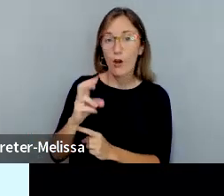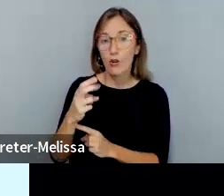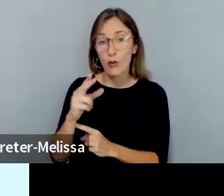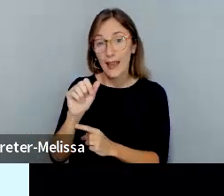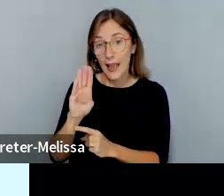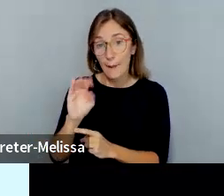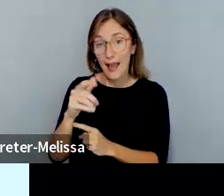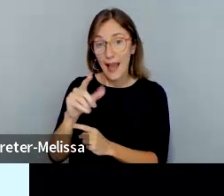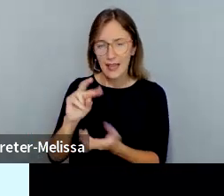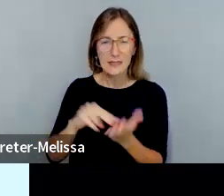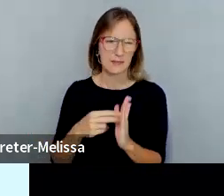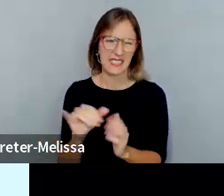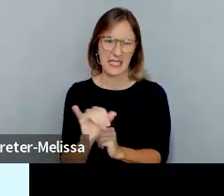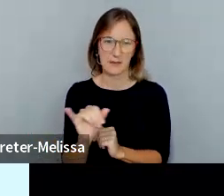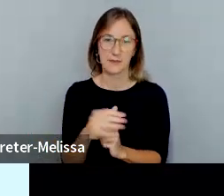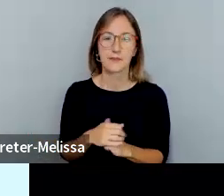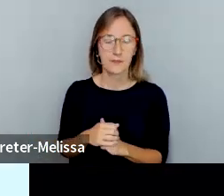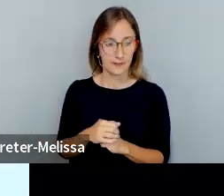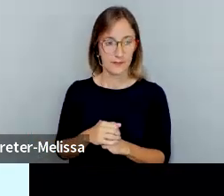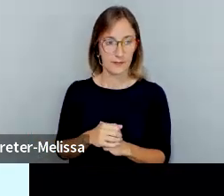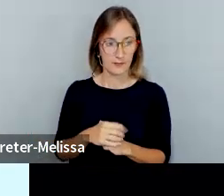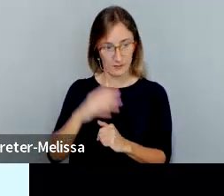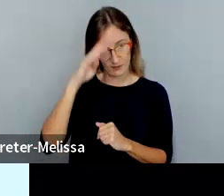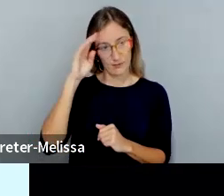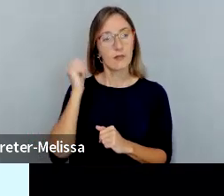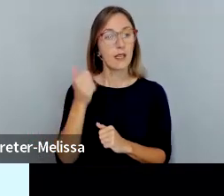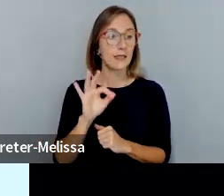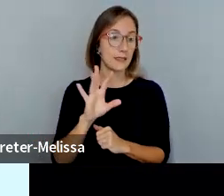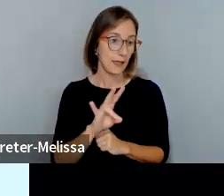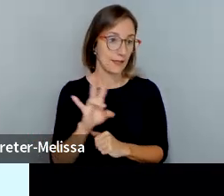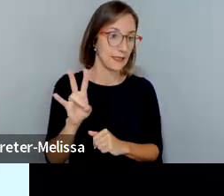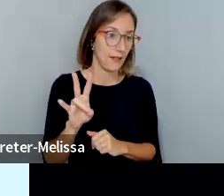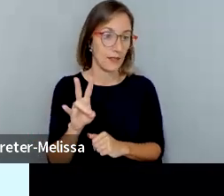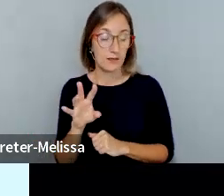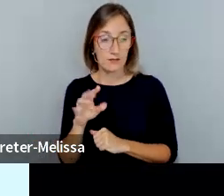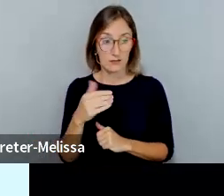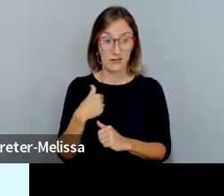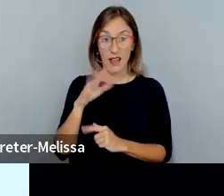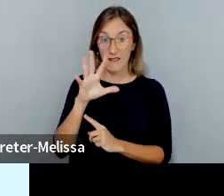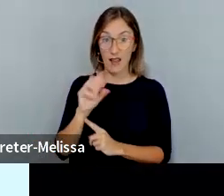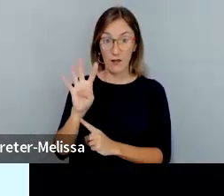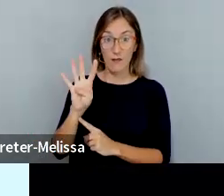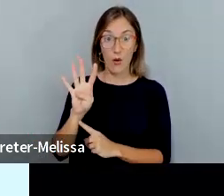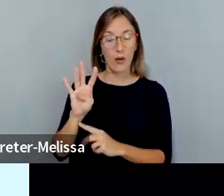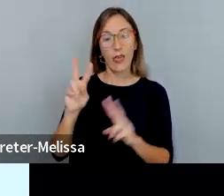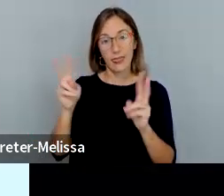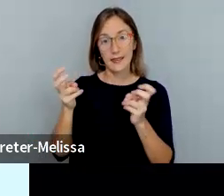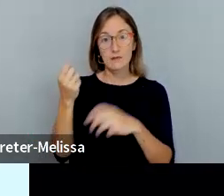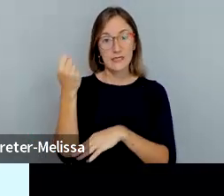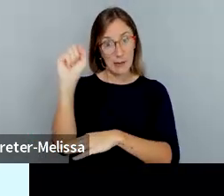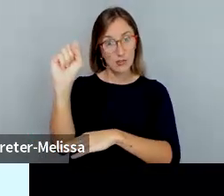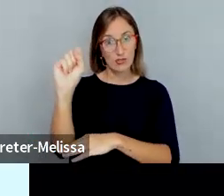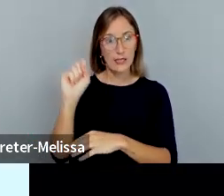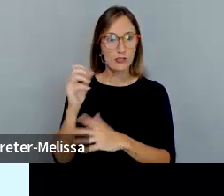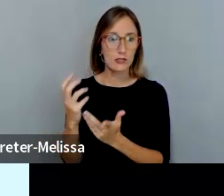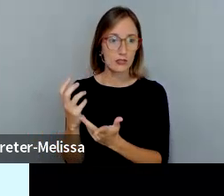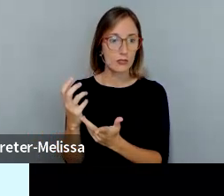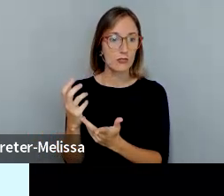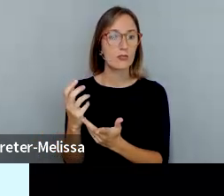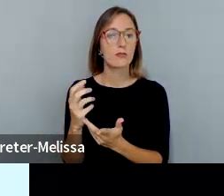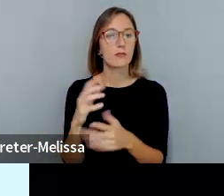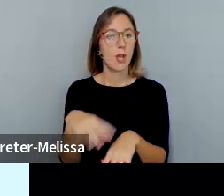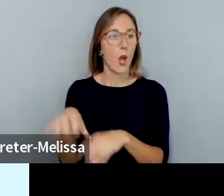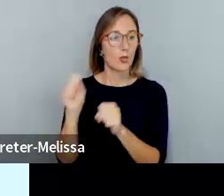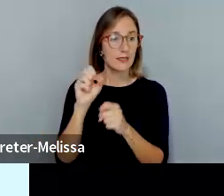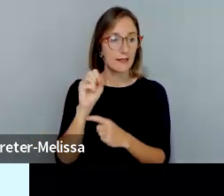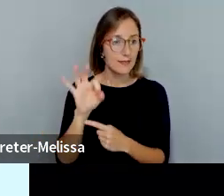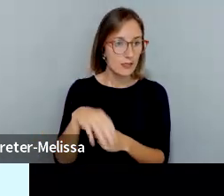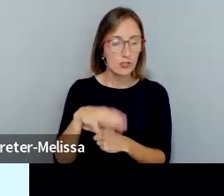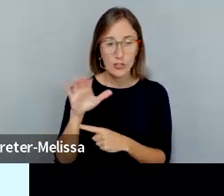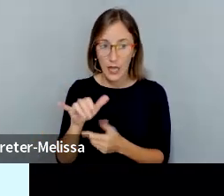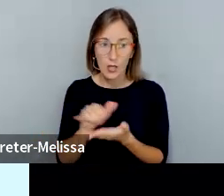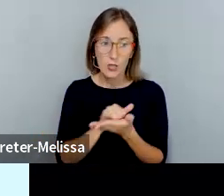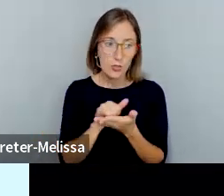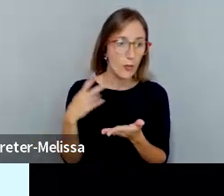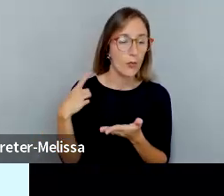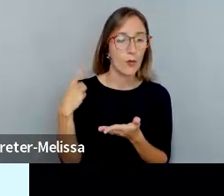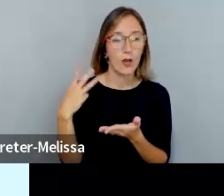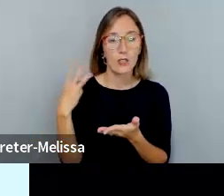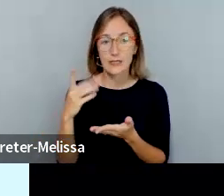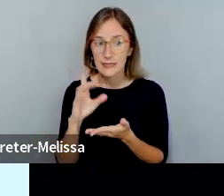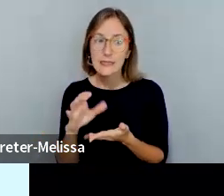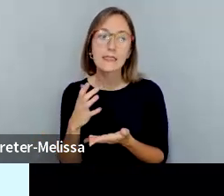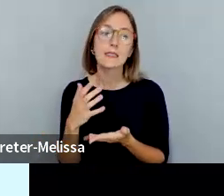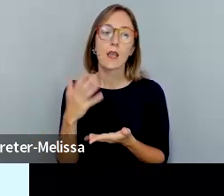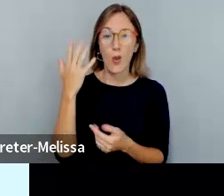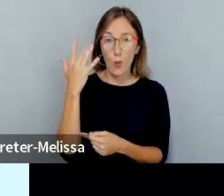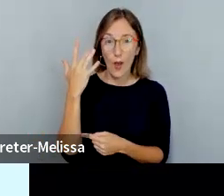interchangeably. So 504, when we say that we are also referring to the